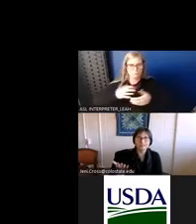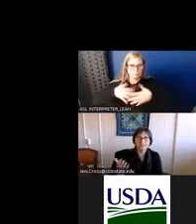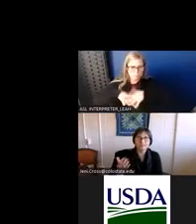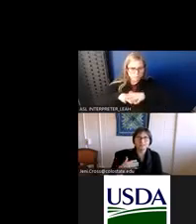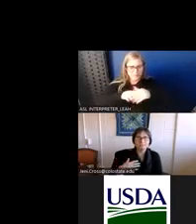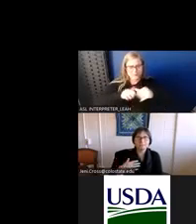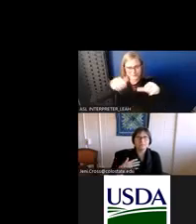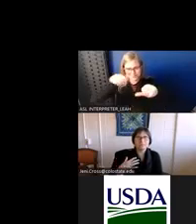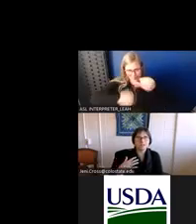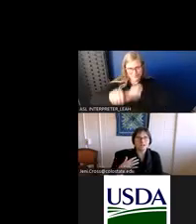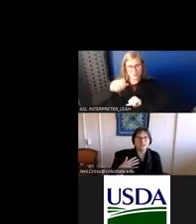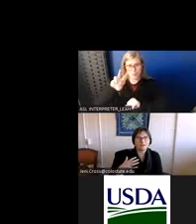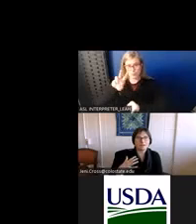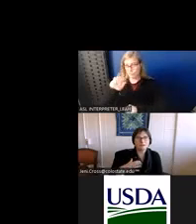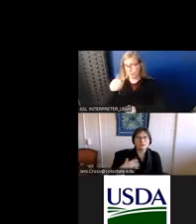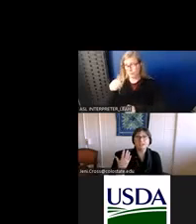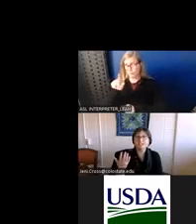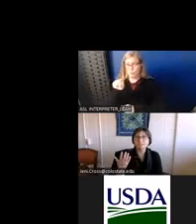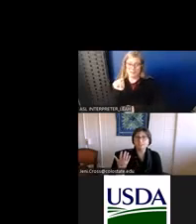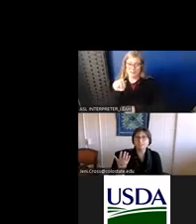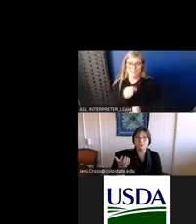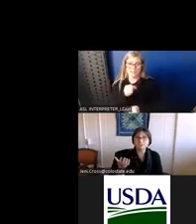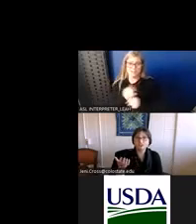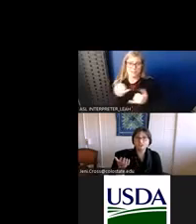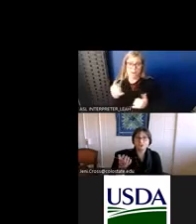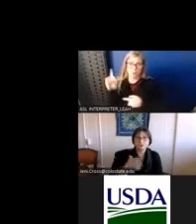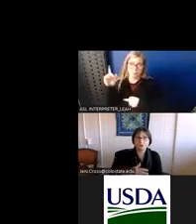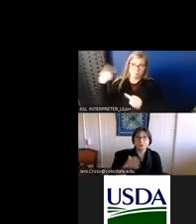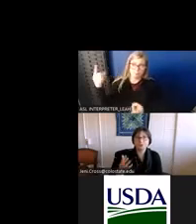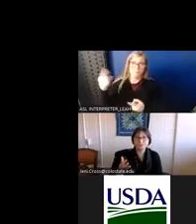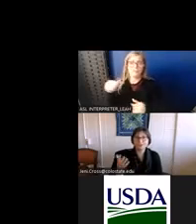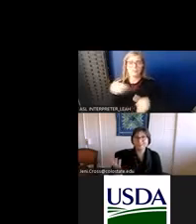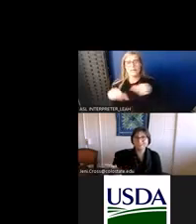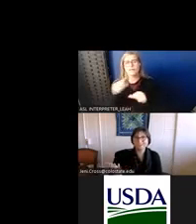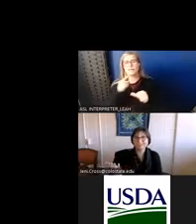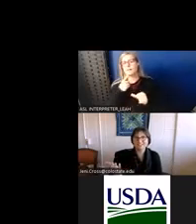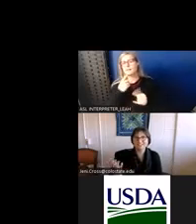saying we need to be moving towards problem solving science